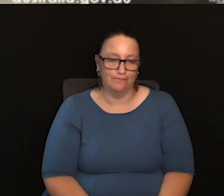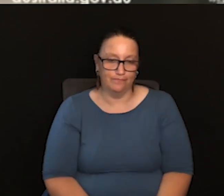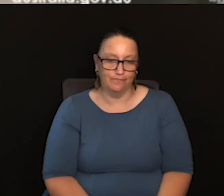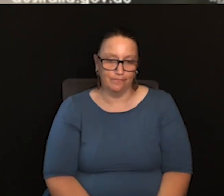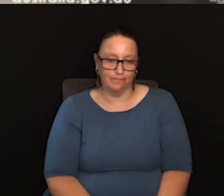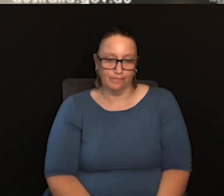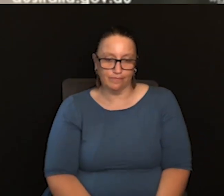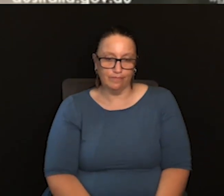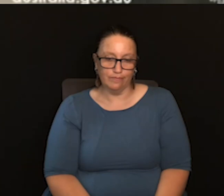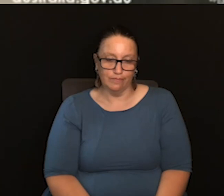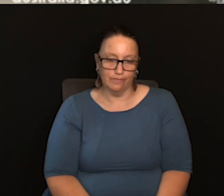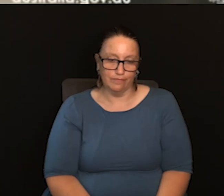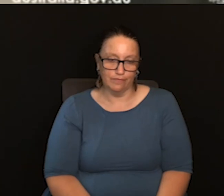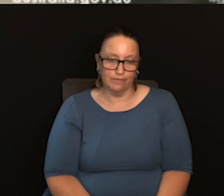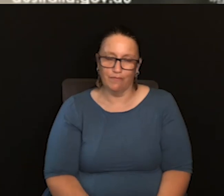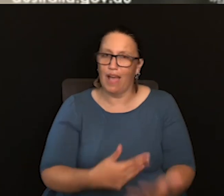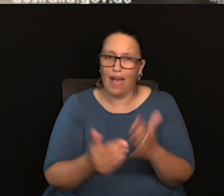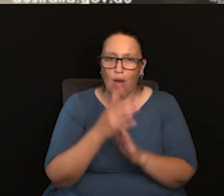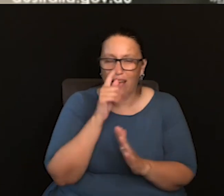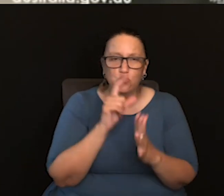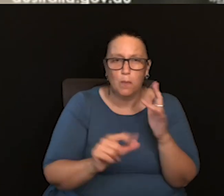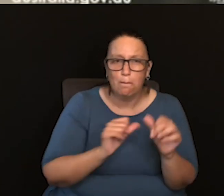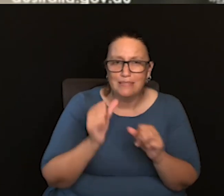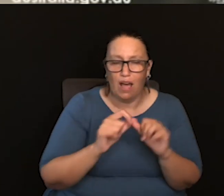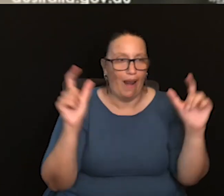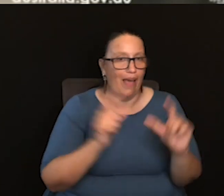Whether it was the work being done in relation to